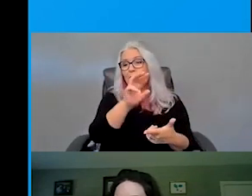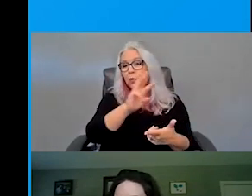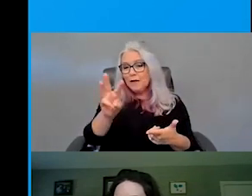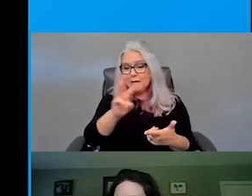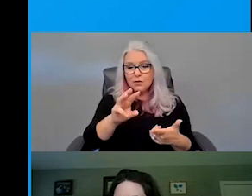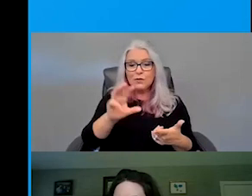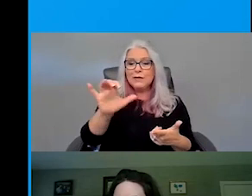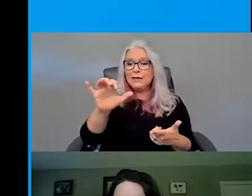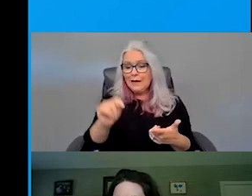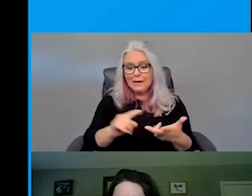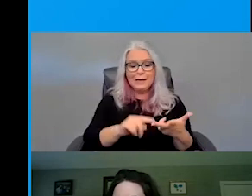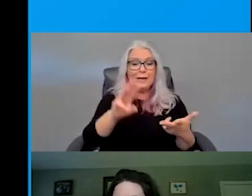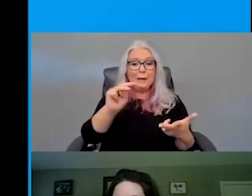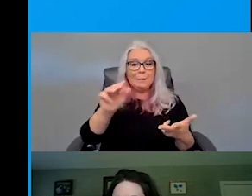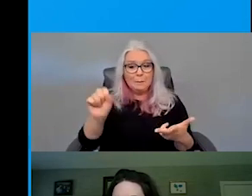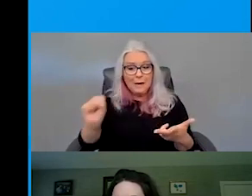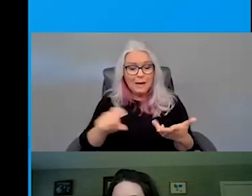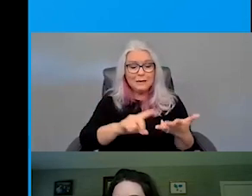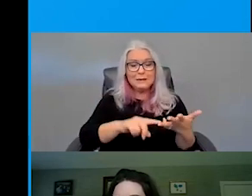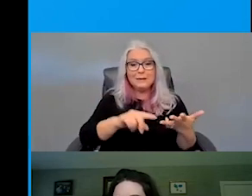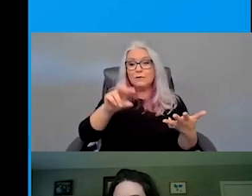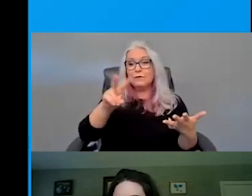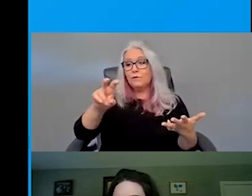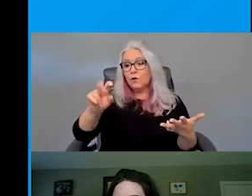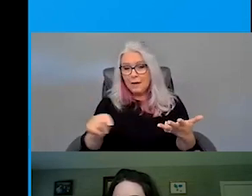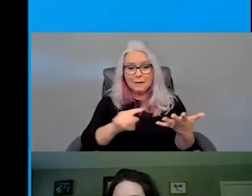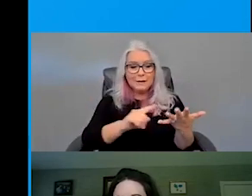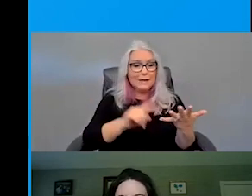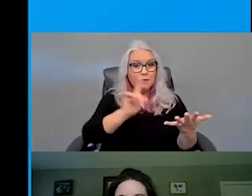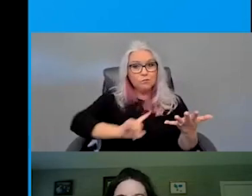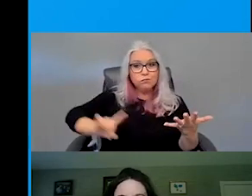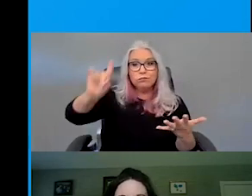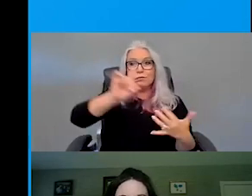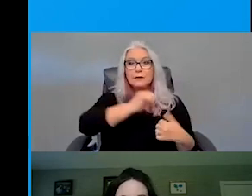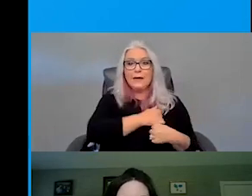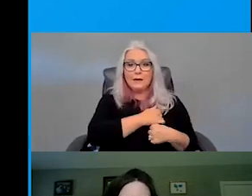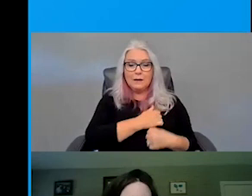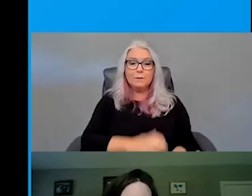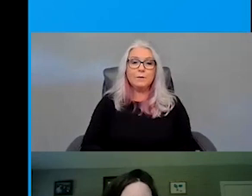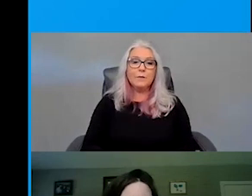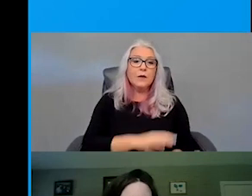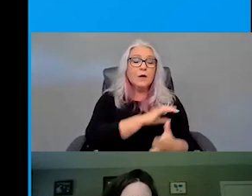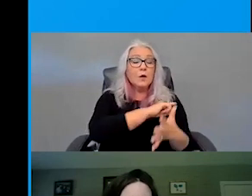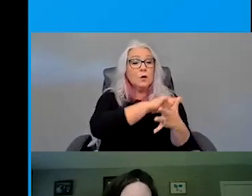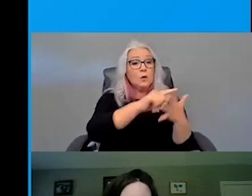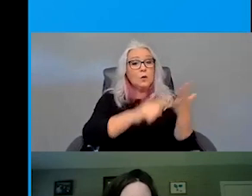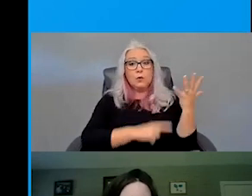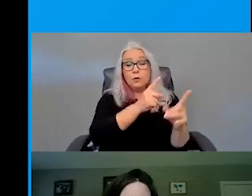Connecticut, Massachusetts and Vermont and certainly into Canada. And what we did with the efforts by Bridgett Burke